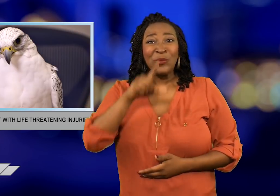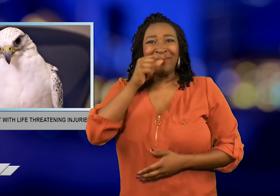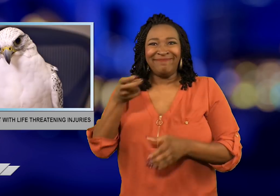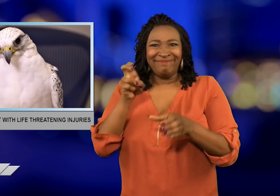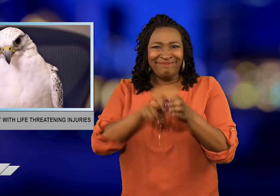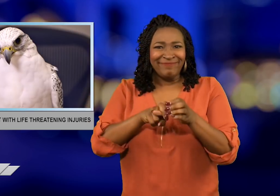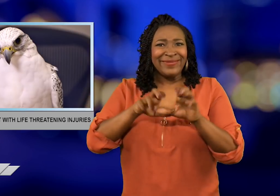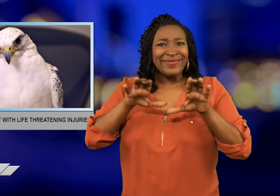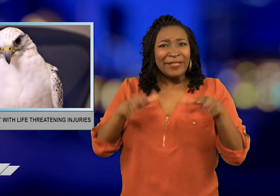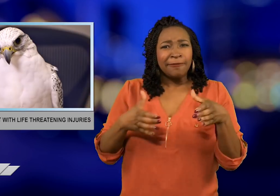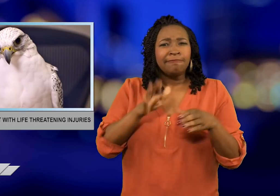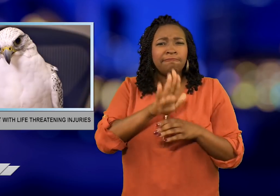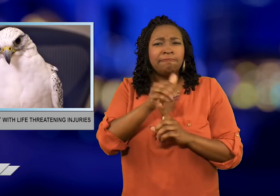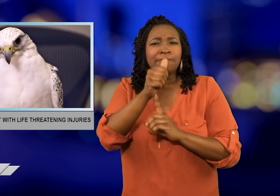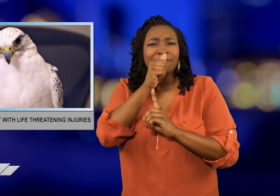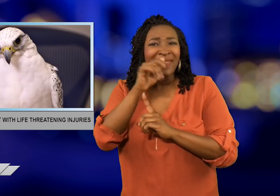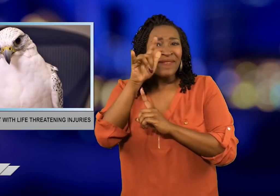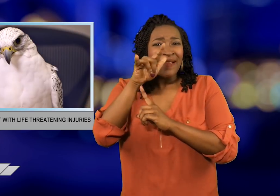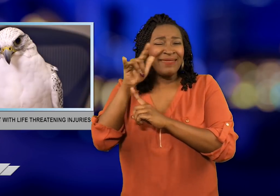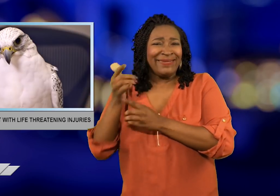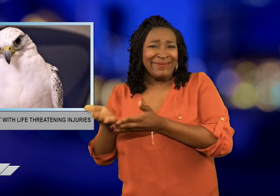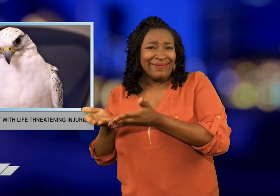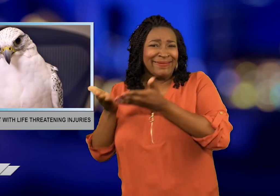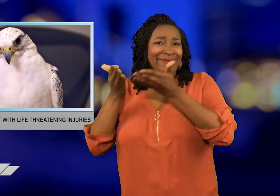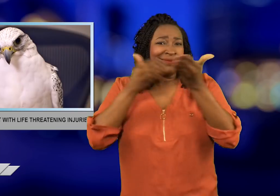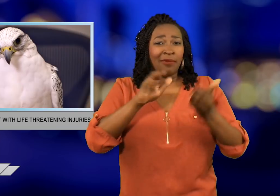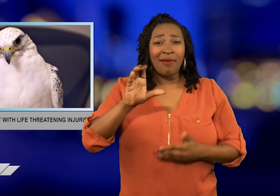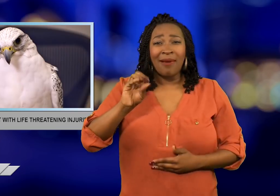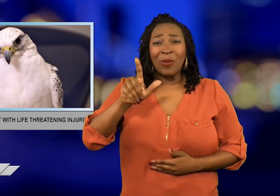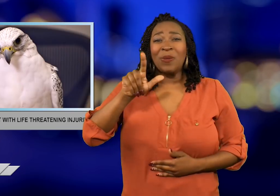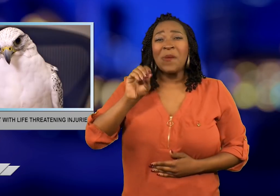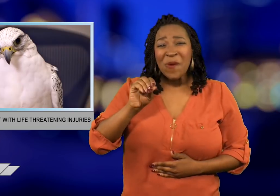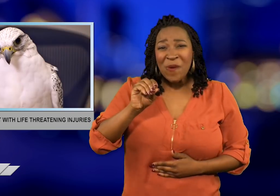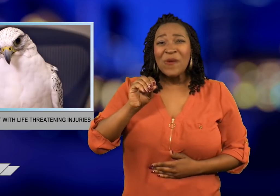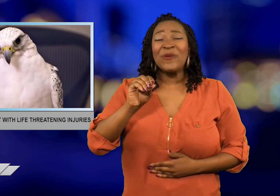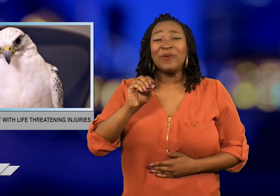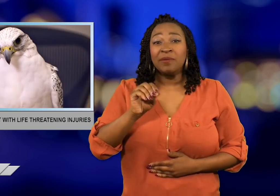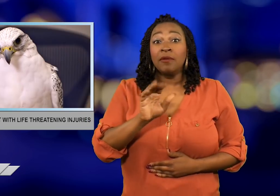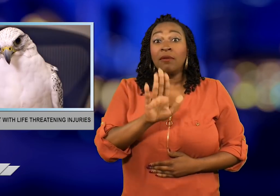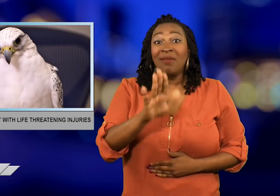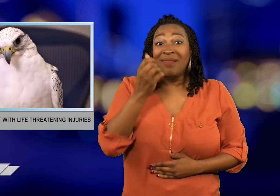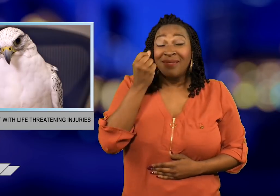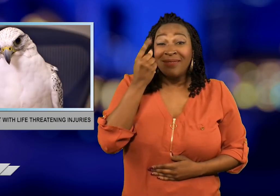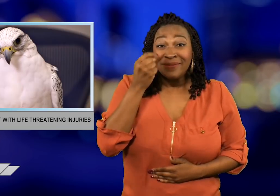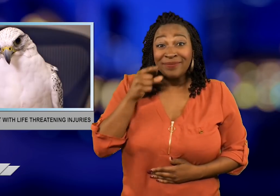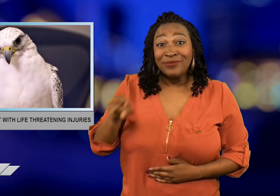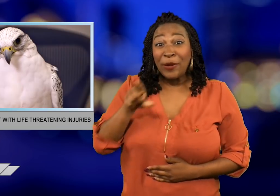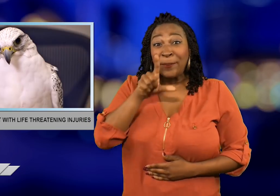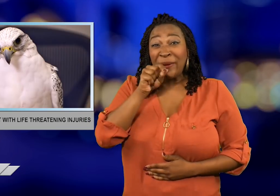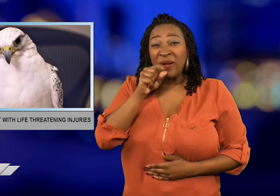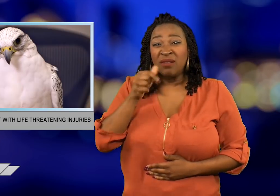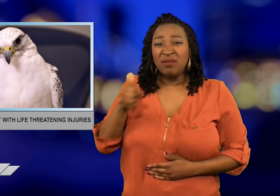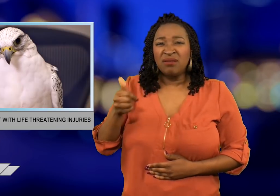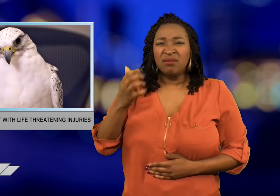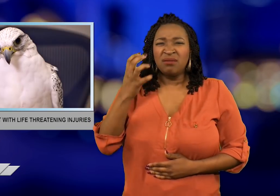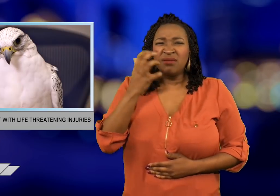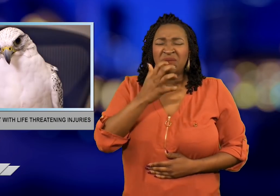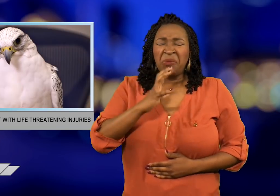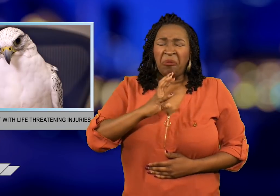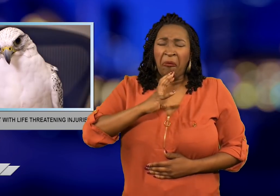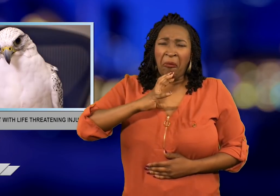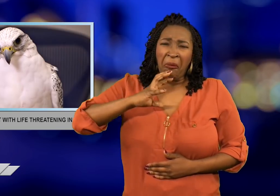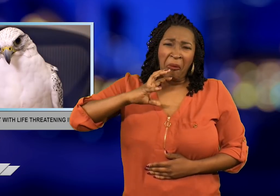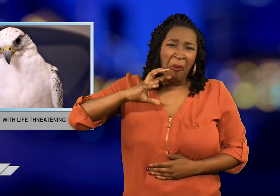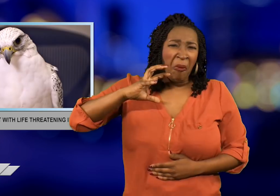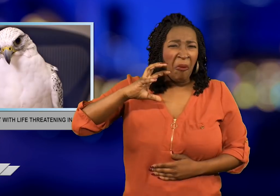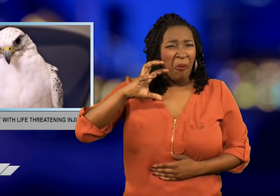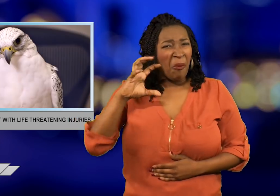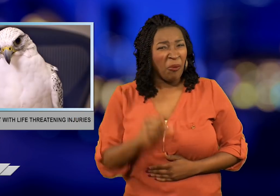The bird was taken back to Colorado on the team's charter flight but because the bird